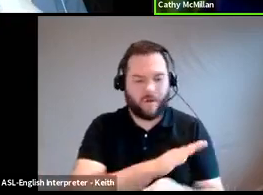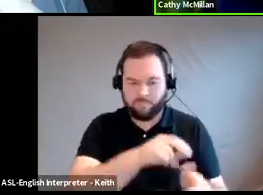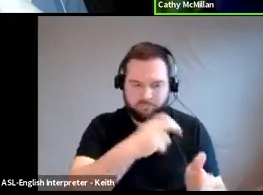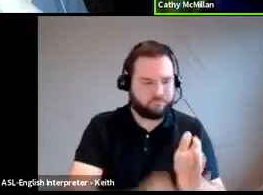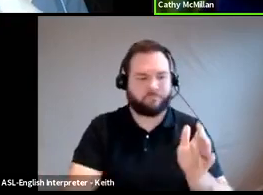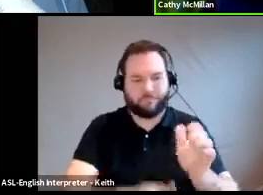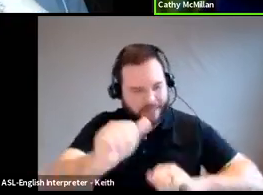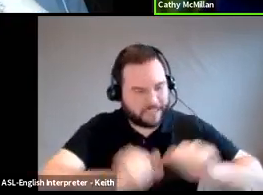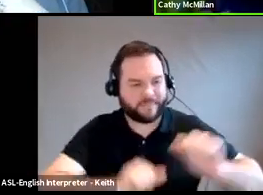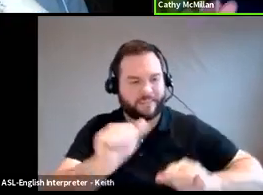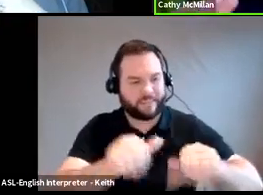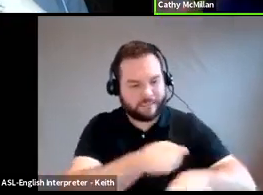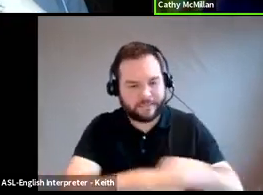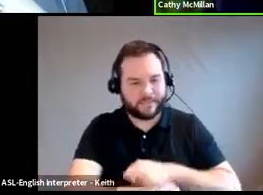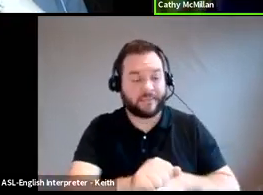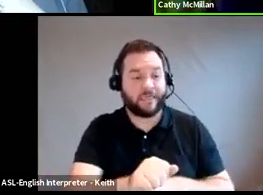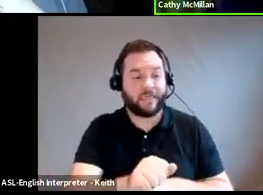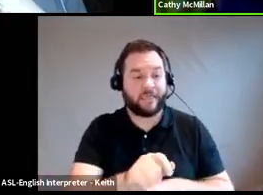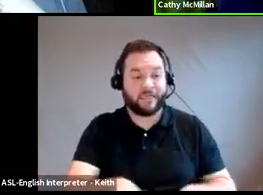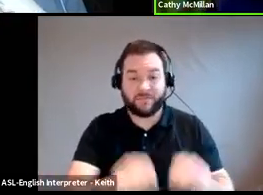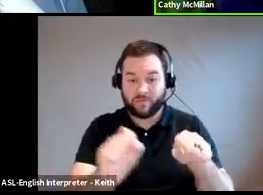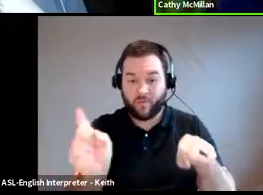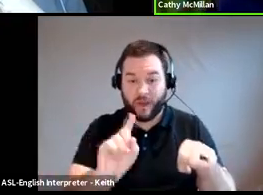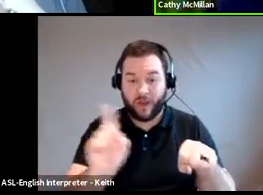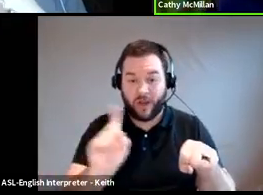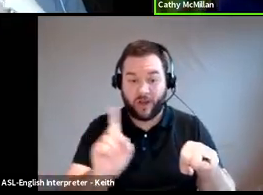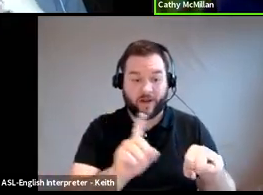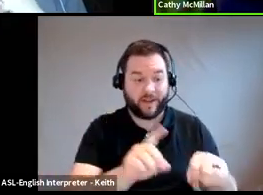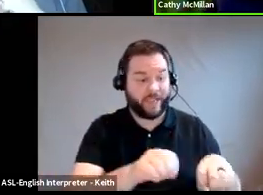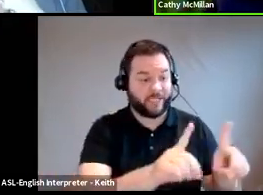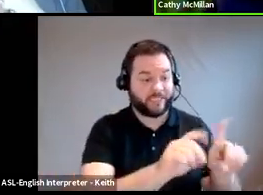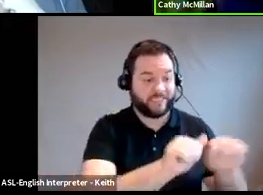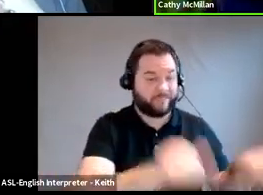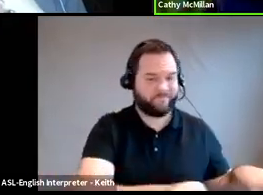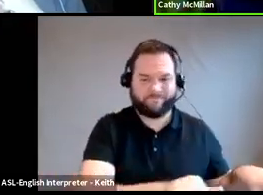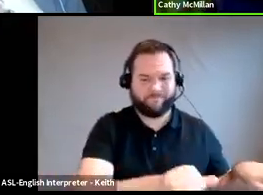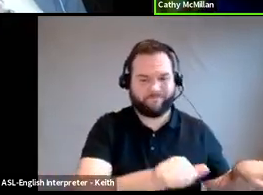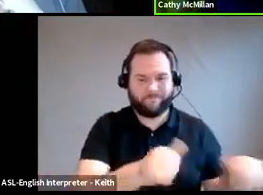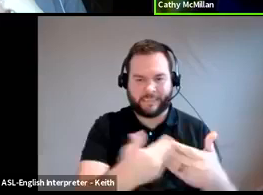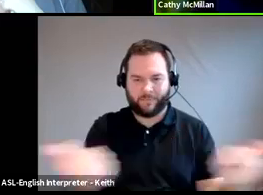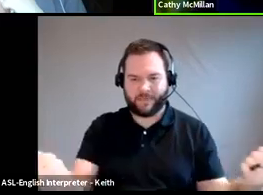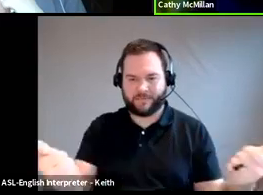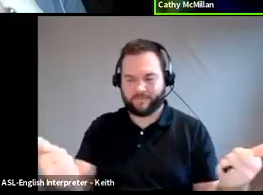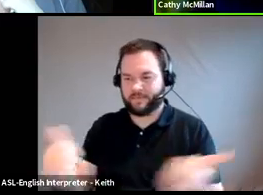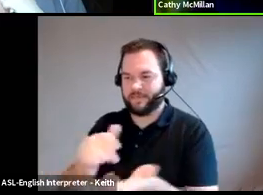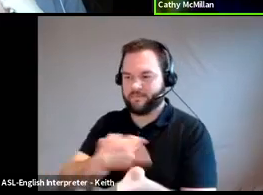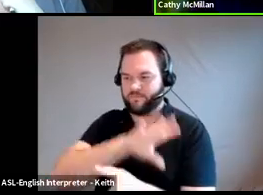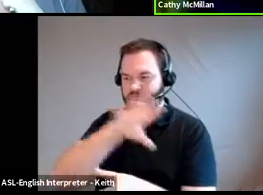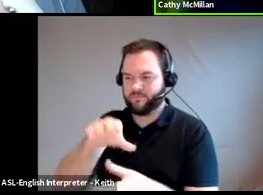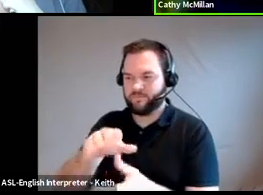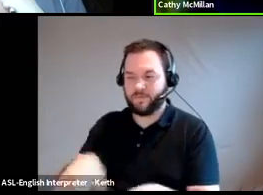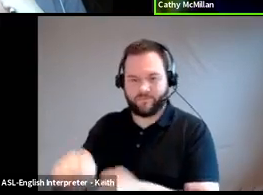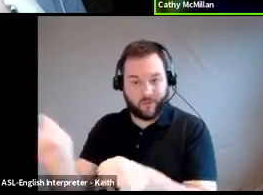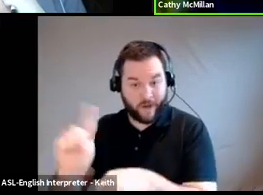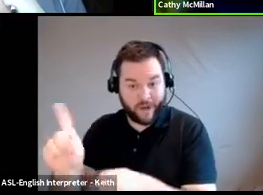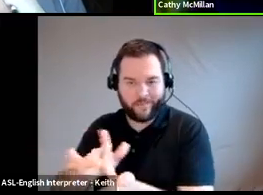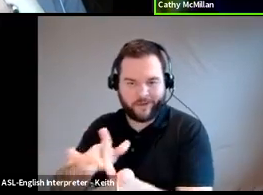like full blown died like full blown diagnosis assessment like full blown diagnosis assessment needs to be done outside of the education system and outside of the education system and put in with the medical